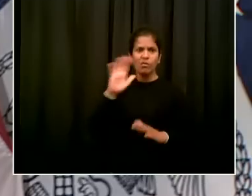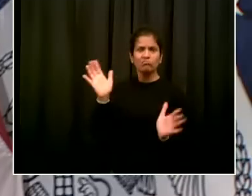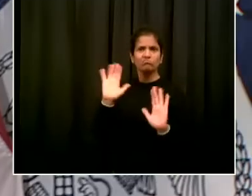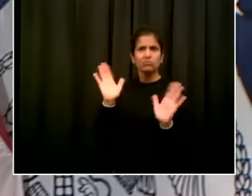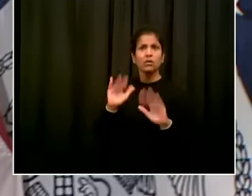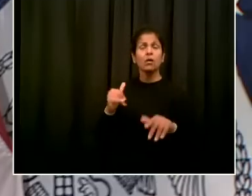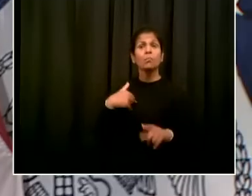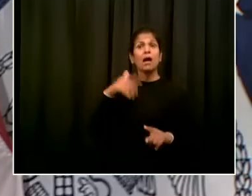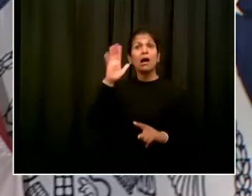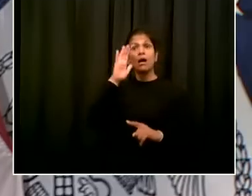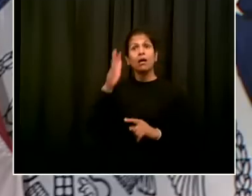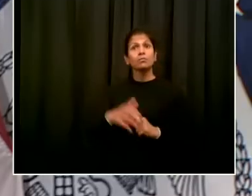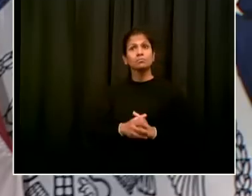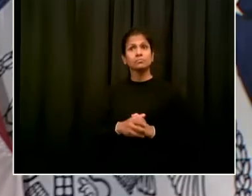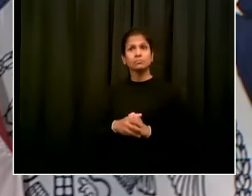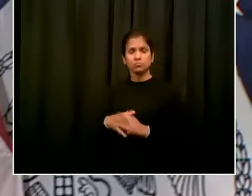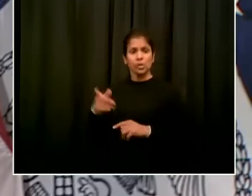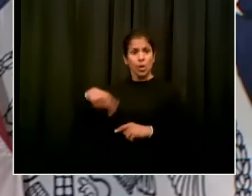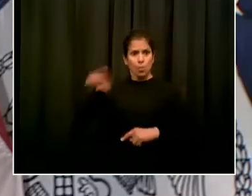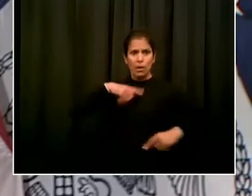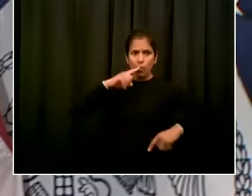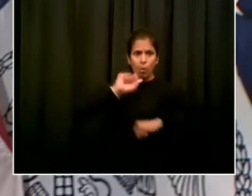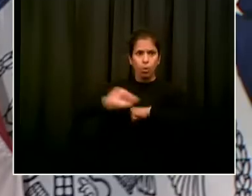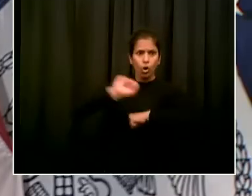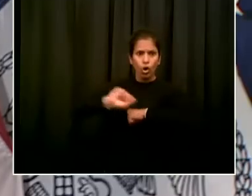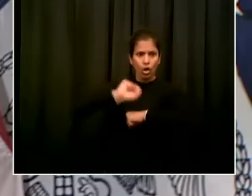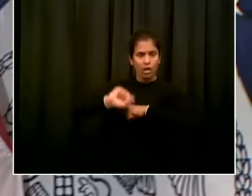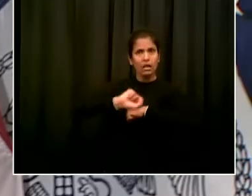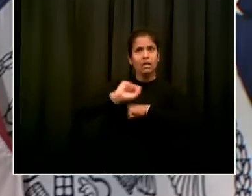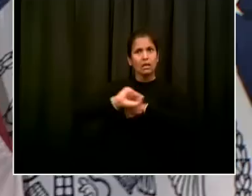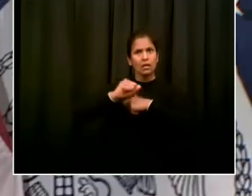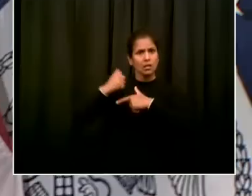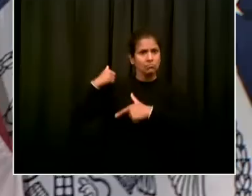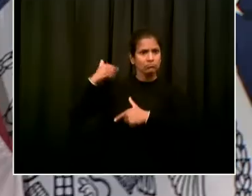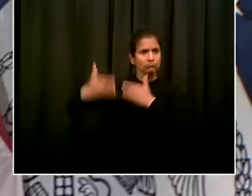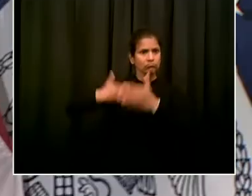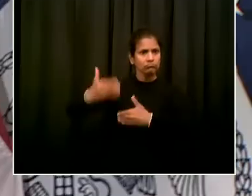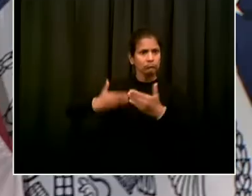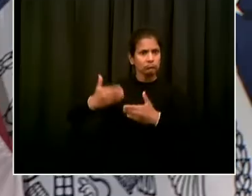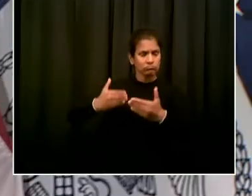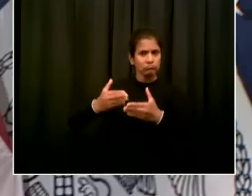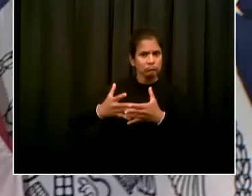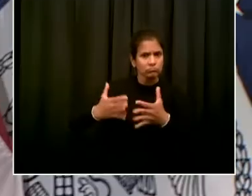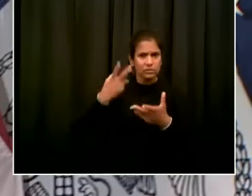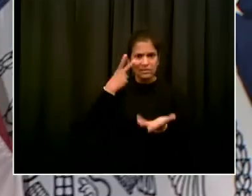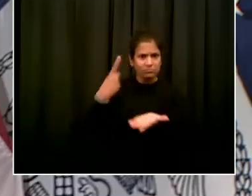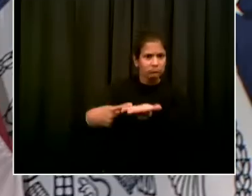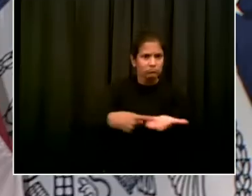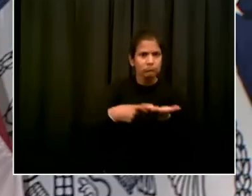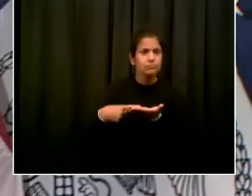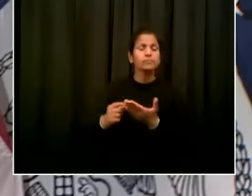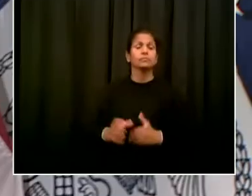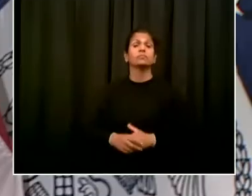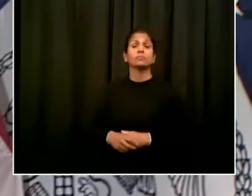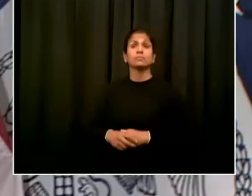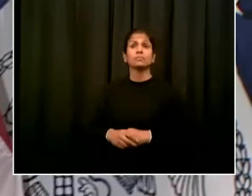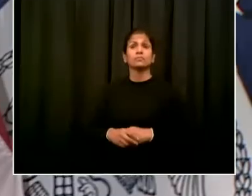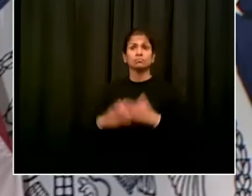THEY NEED TO BE DONE IN A WAY